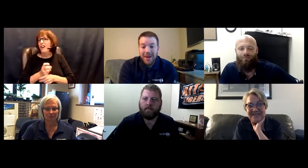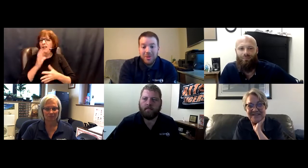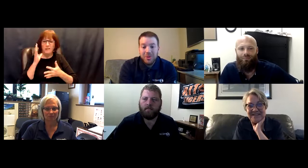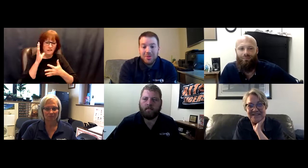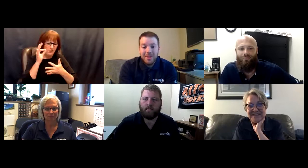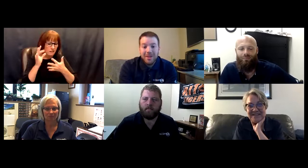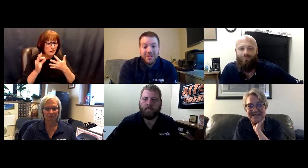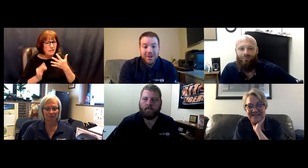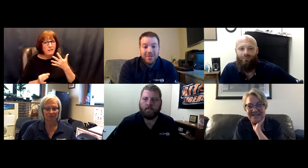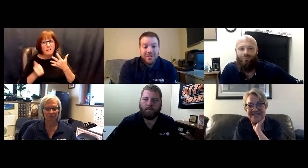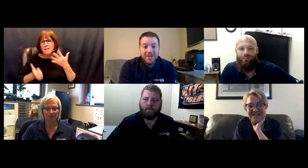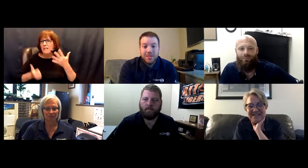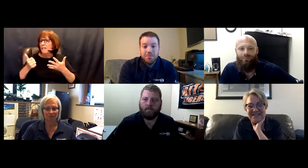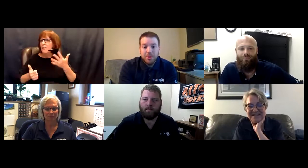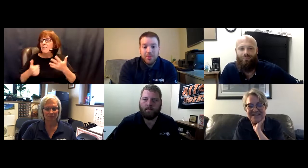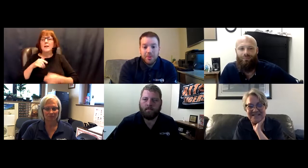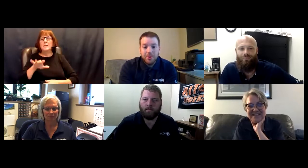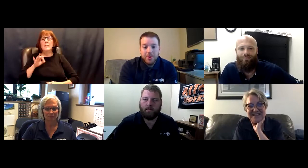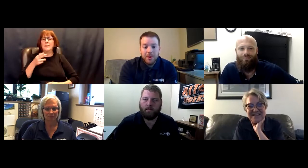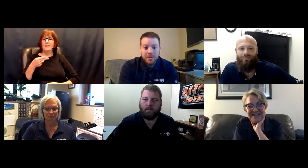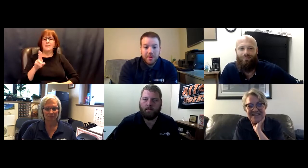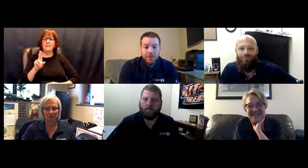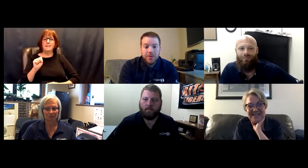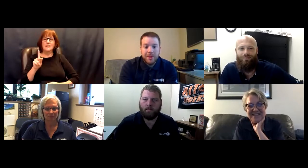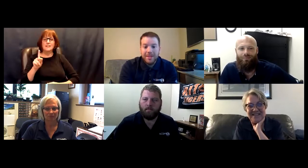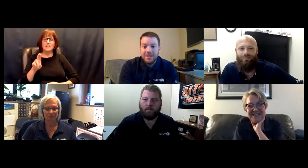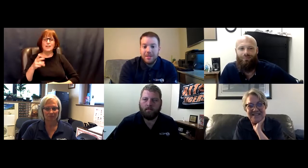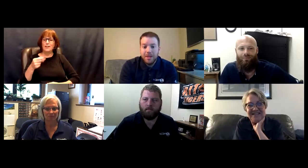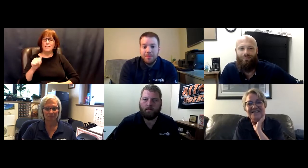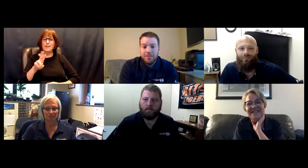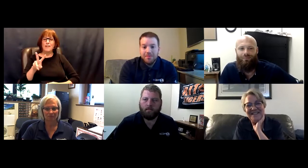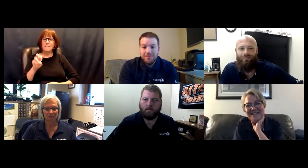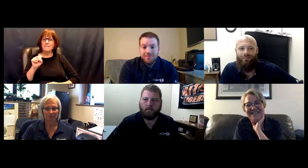I chose the Husker Harvest Days booth that goes on for three days in September